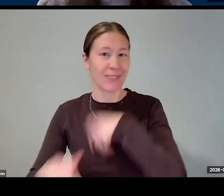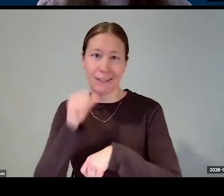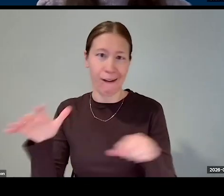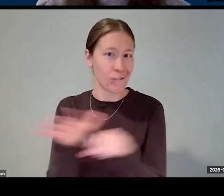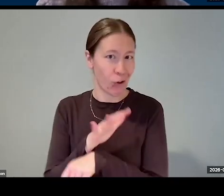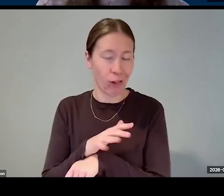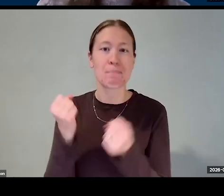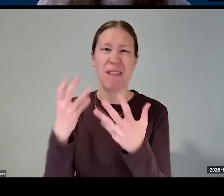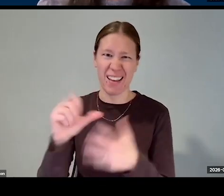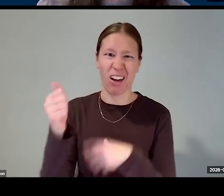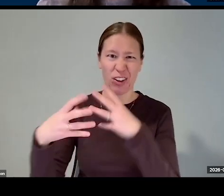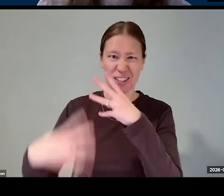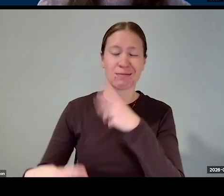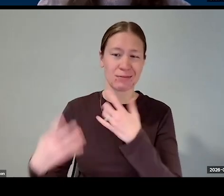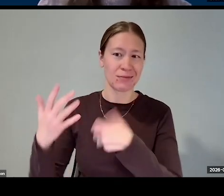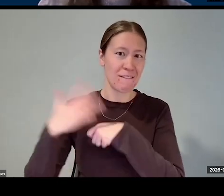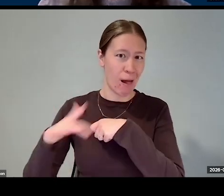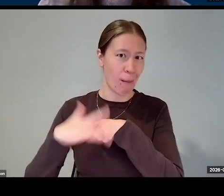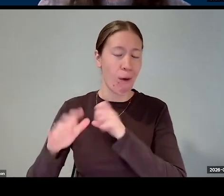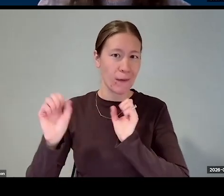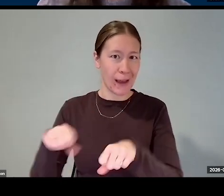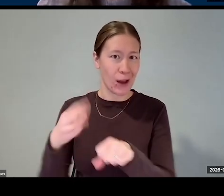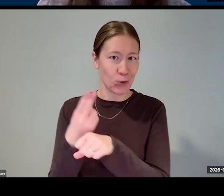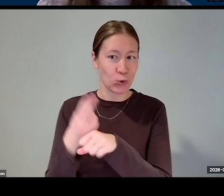We just picked some common ones like Ariel,